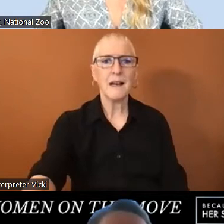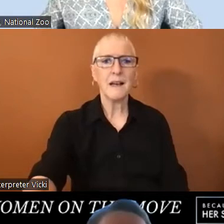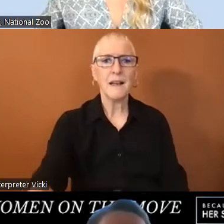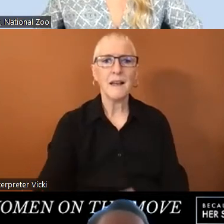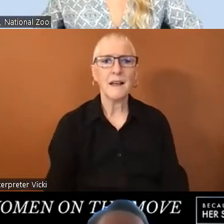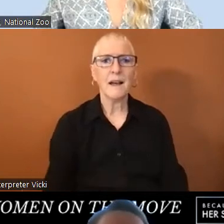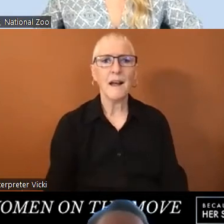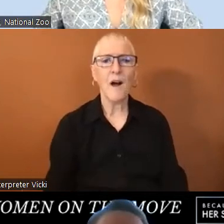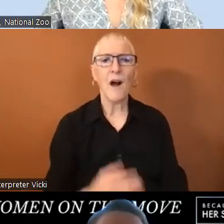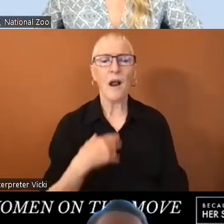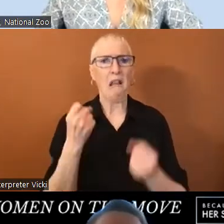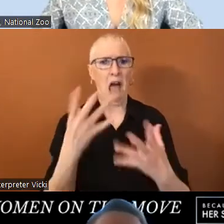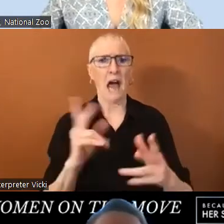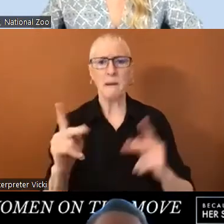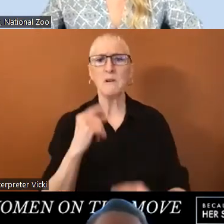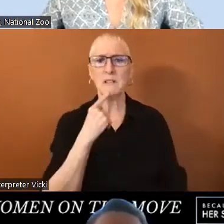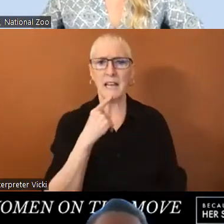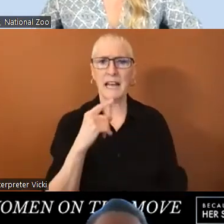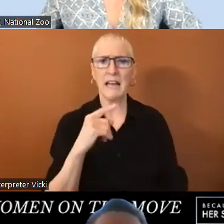We had a lot of people saying killer whale.